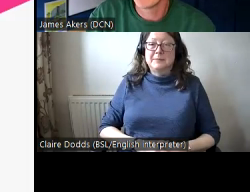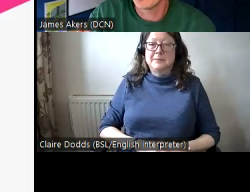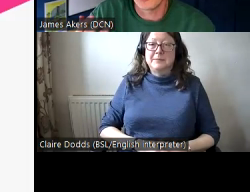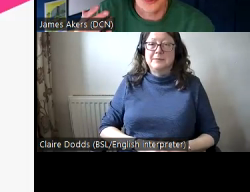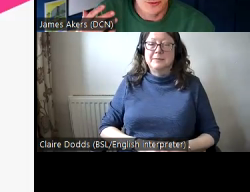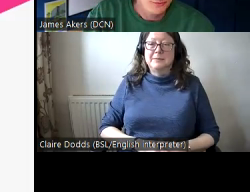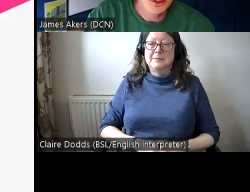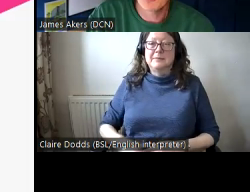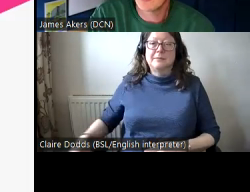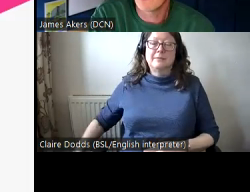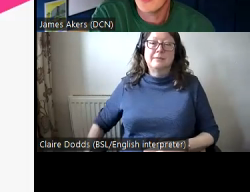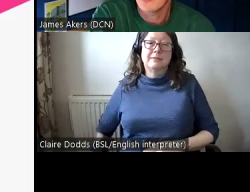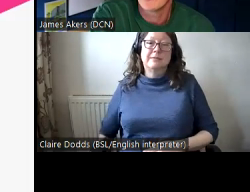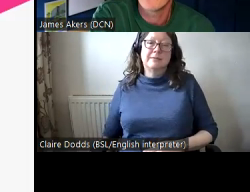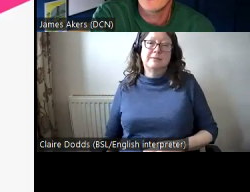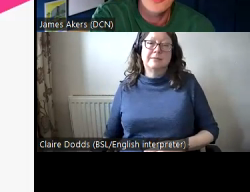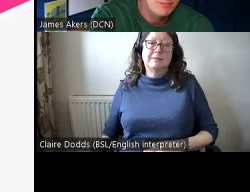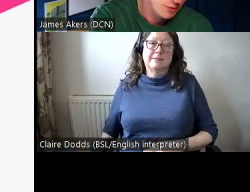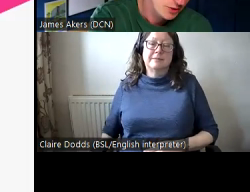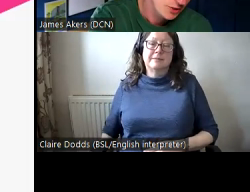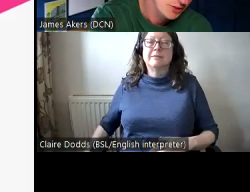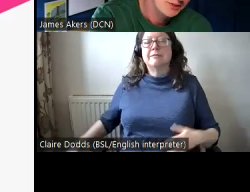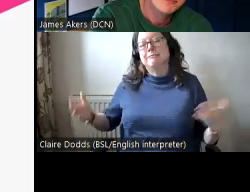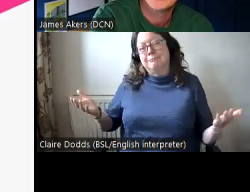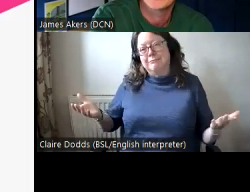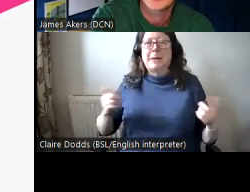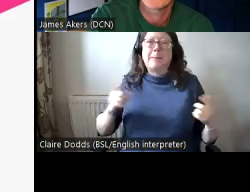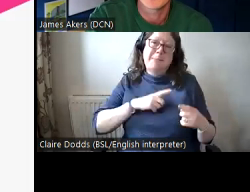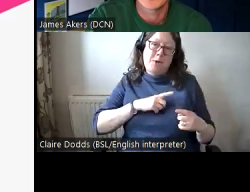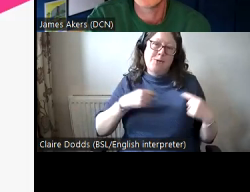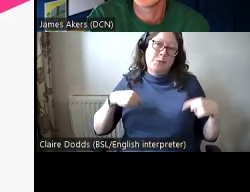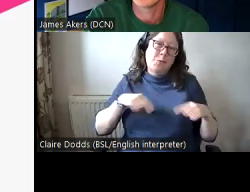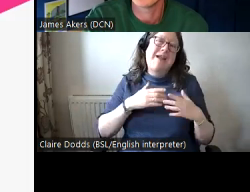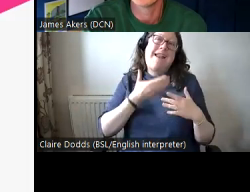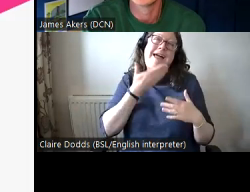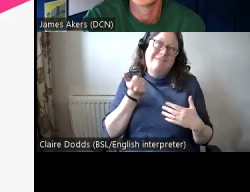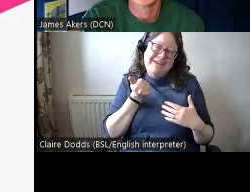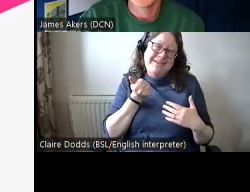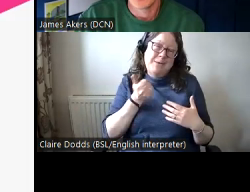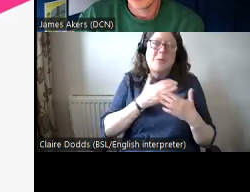Because we're lovely and we love you and we want you to be successful in everything you do,